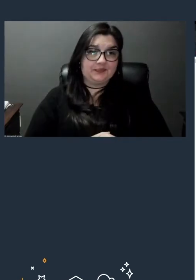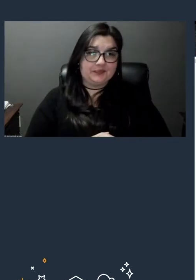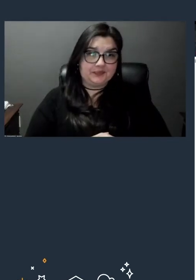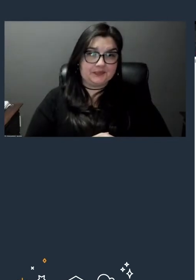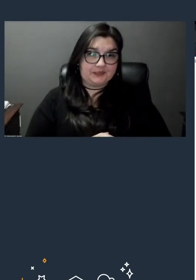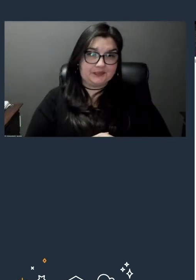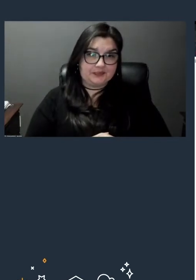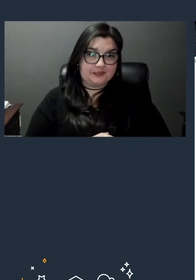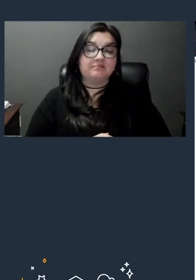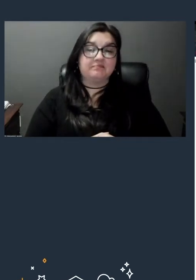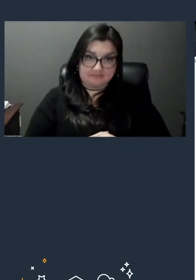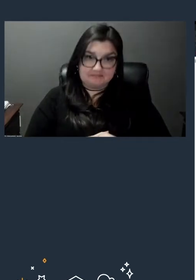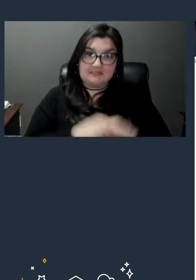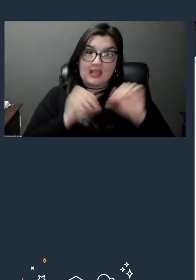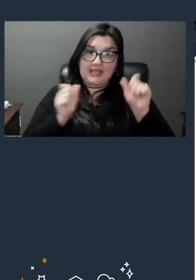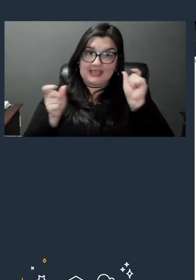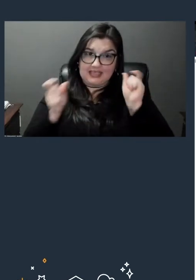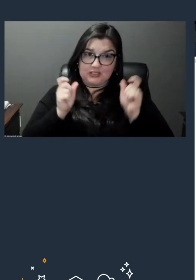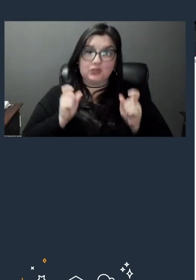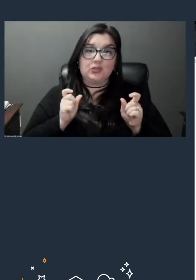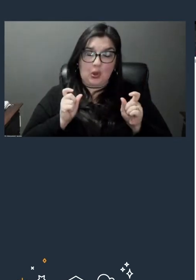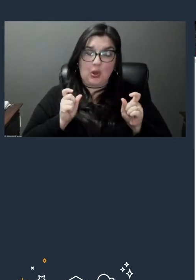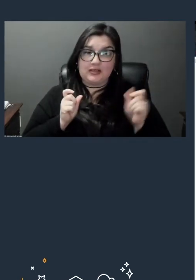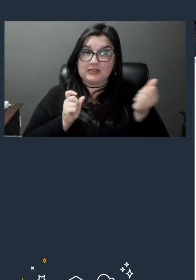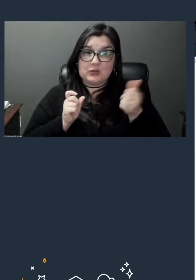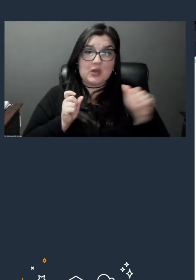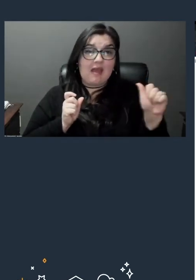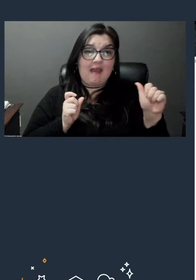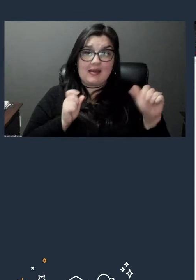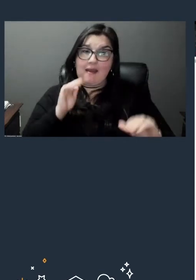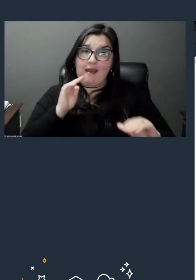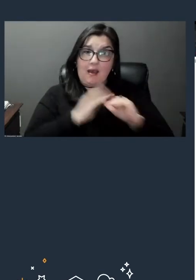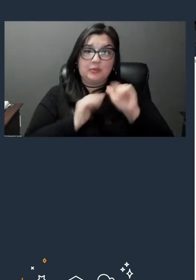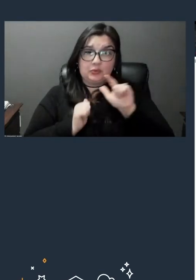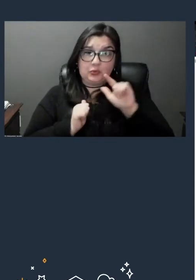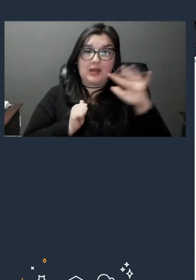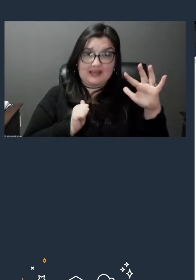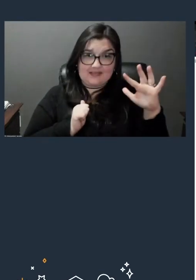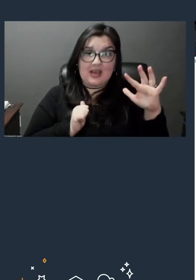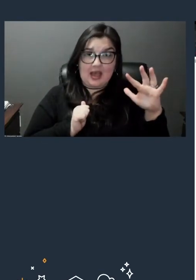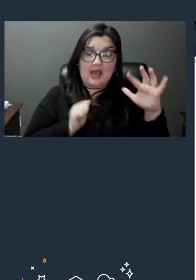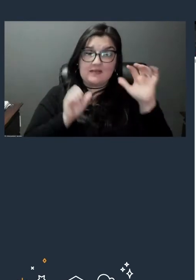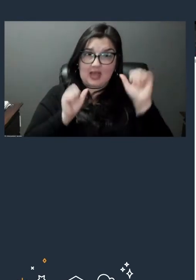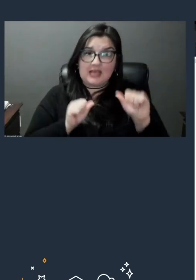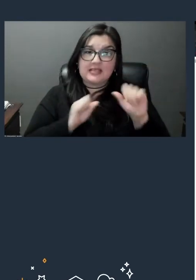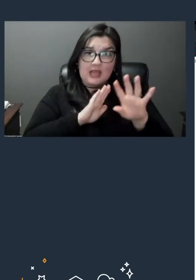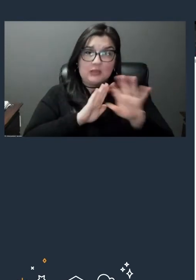I can adjust the top end to any value up to 25 and choose any of the available metrics for the metric field.